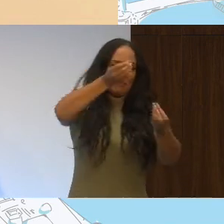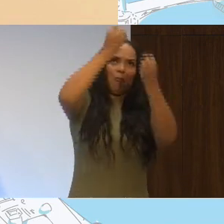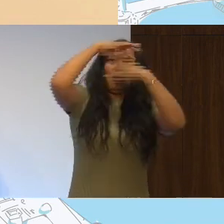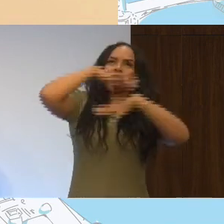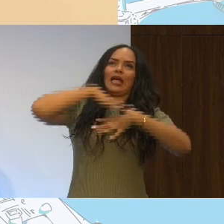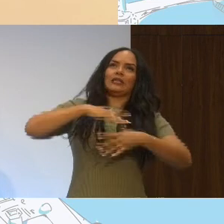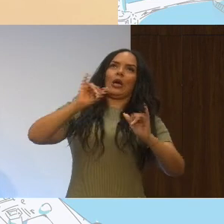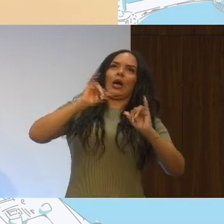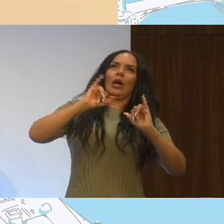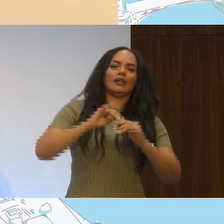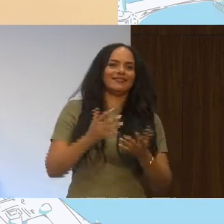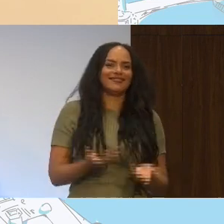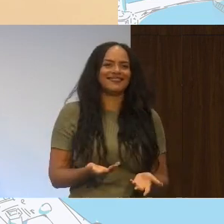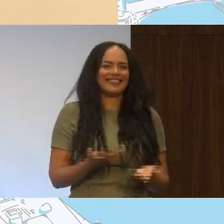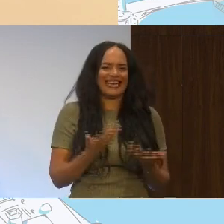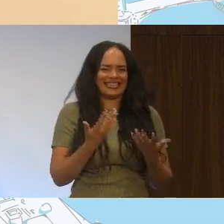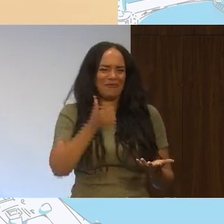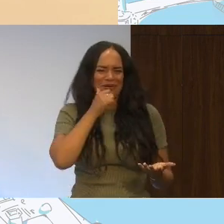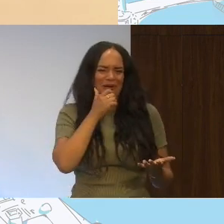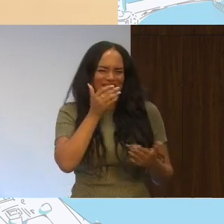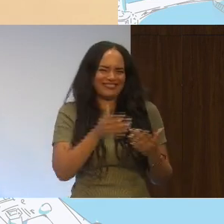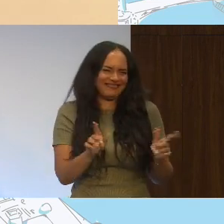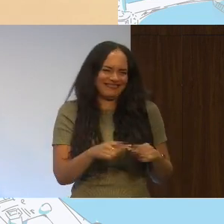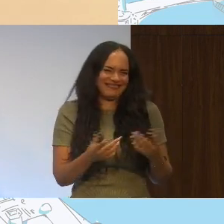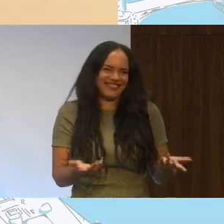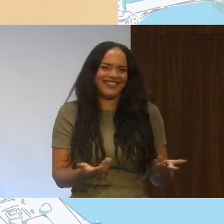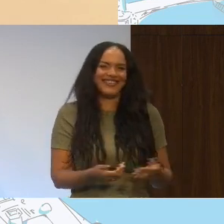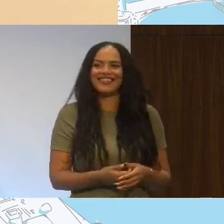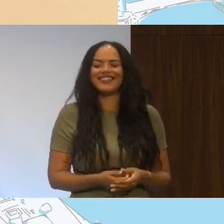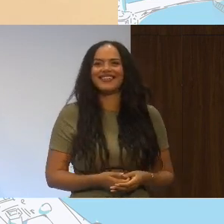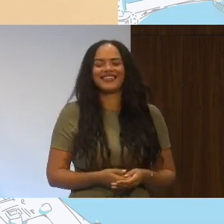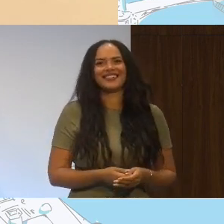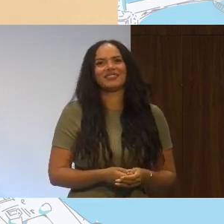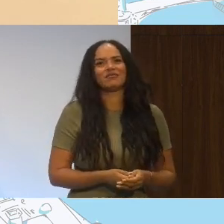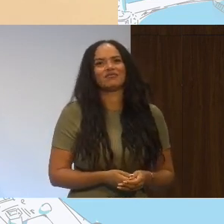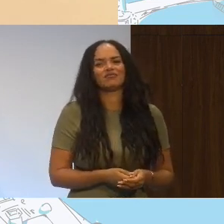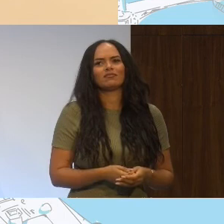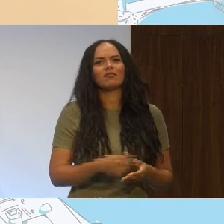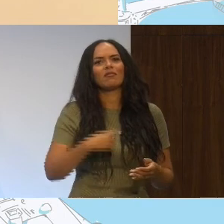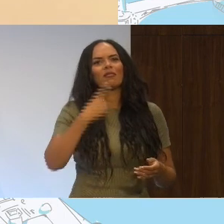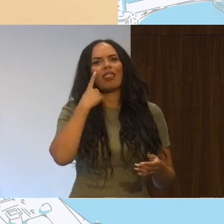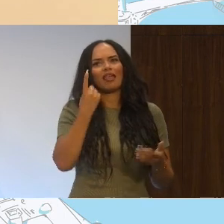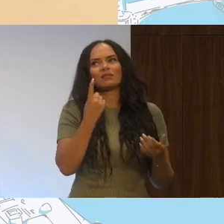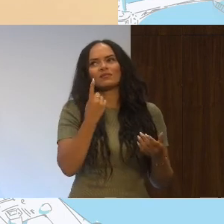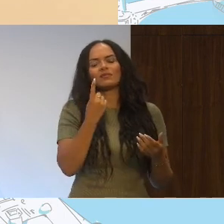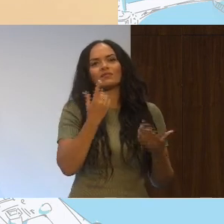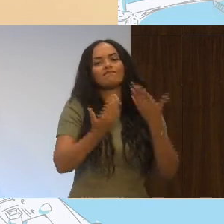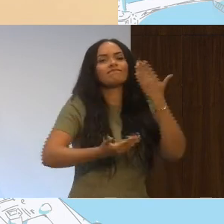And I think there will come a time when no one would say anything stupid about migraine. The